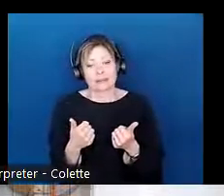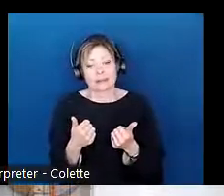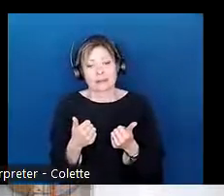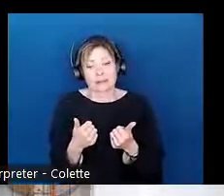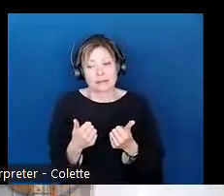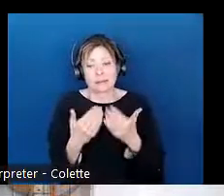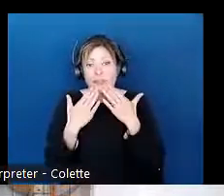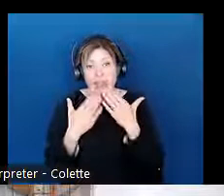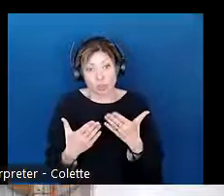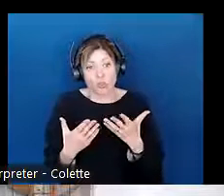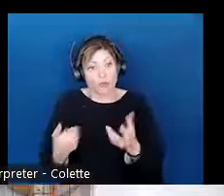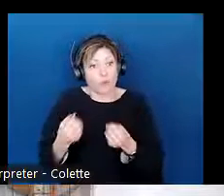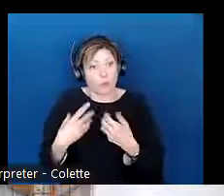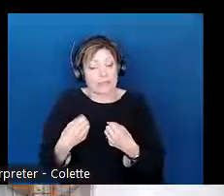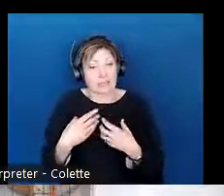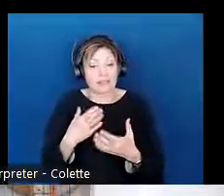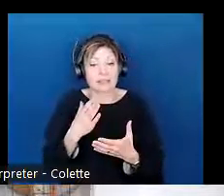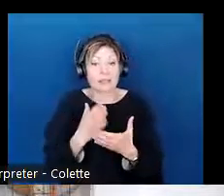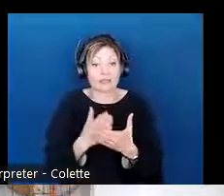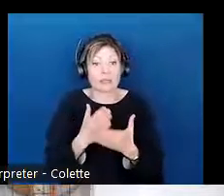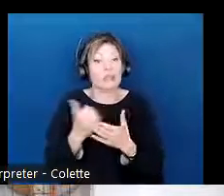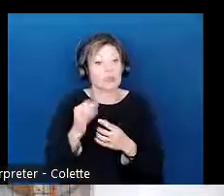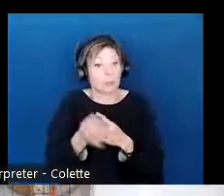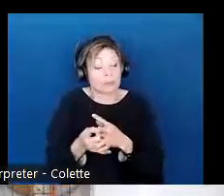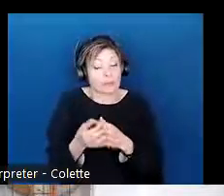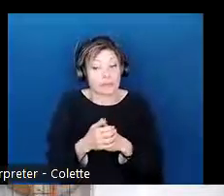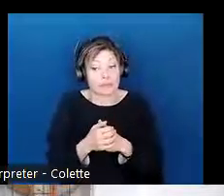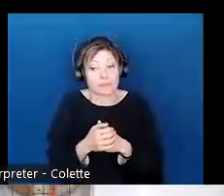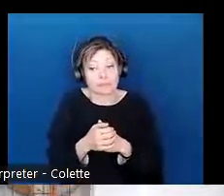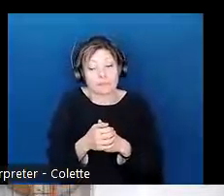you for voicing that it's it's a really good point well there's a whole long section down